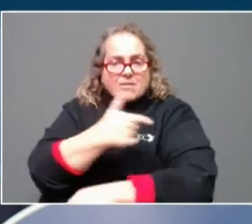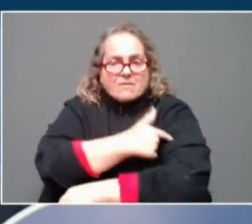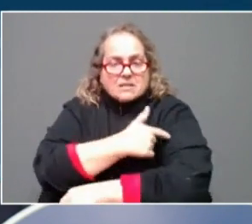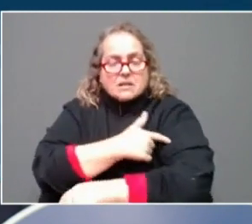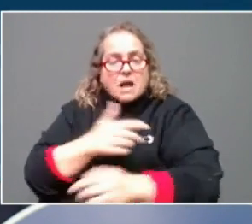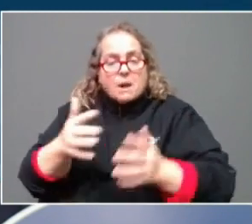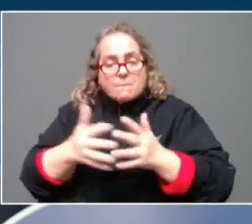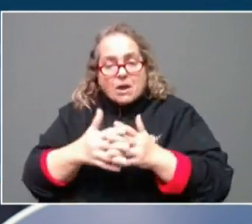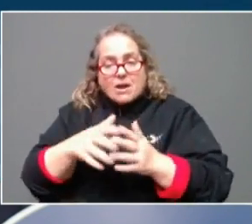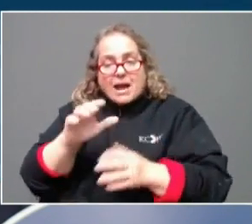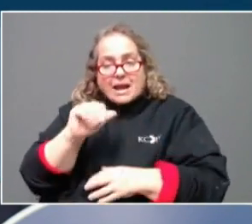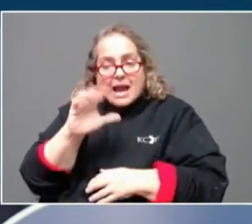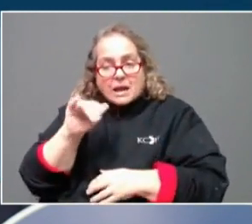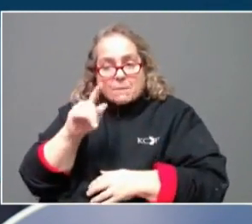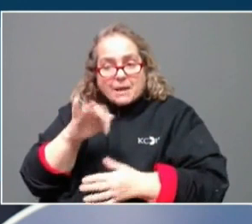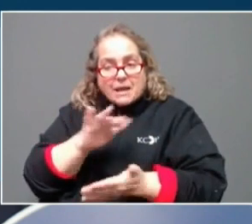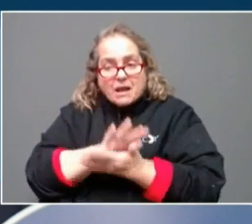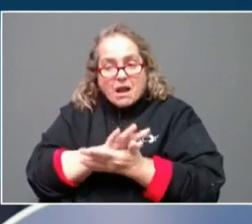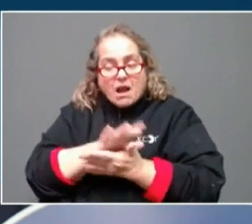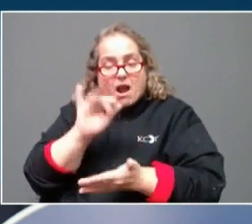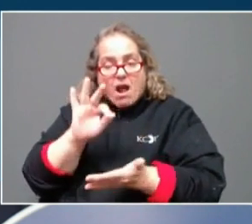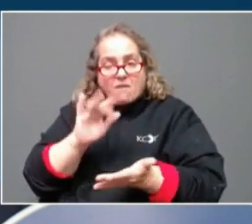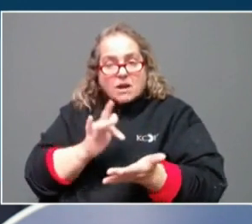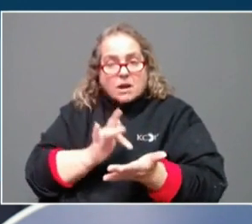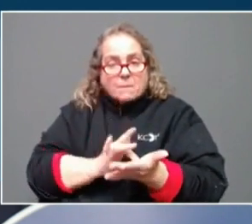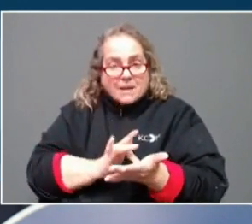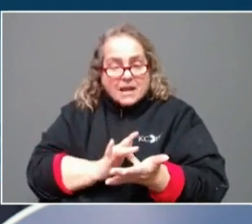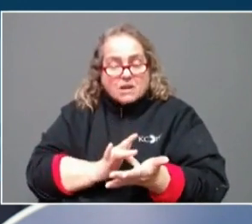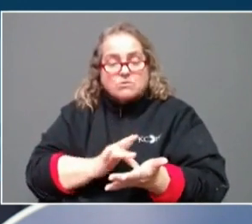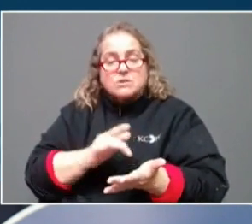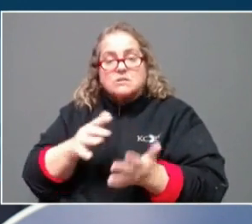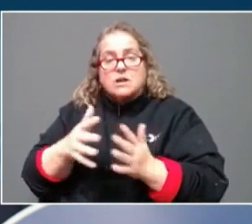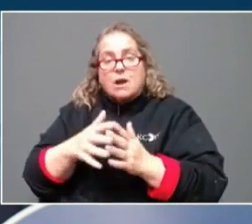numerous southern medical associations and other public health bodies have all